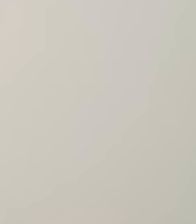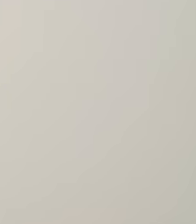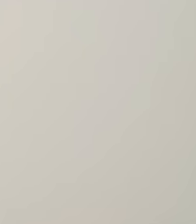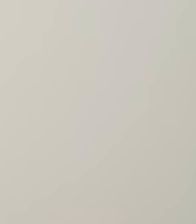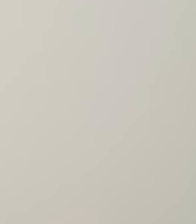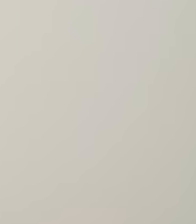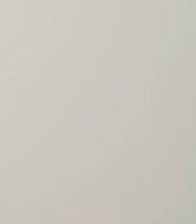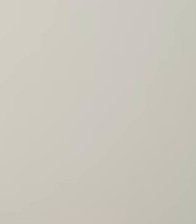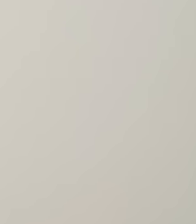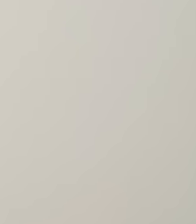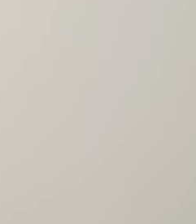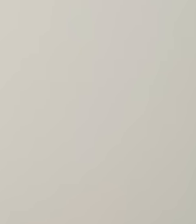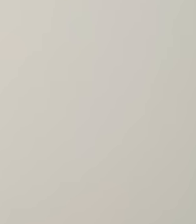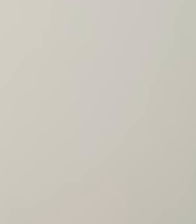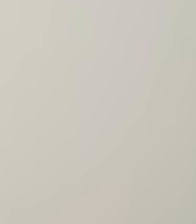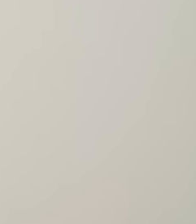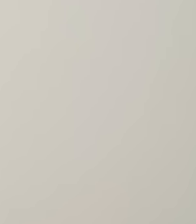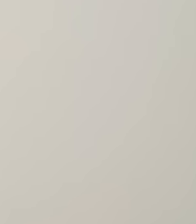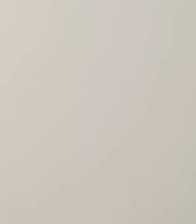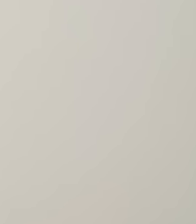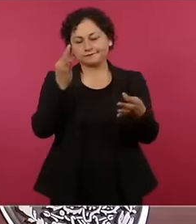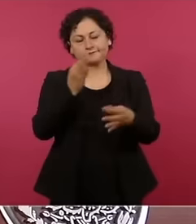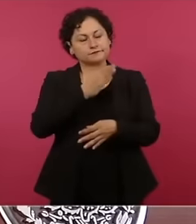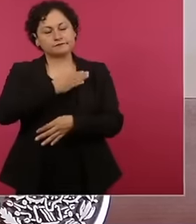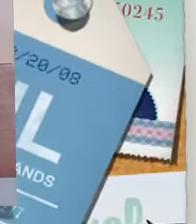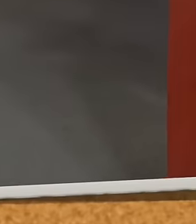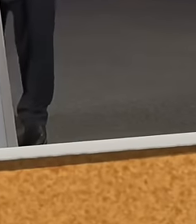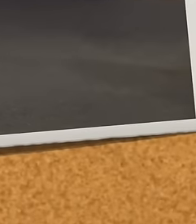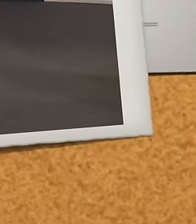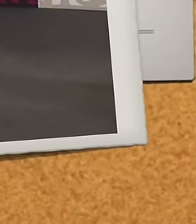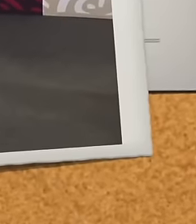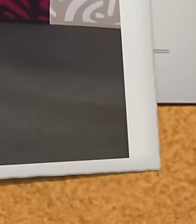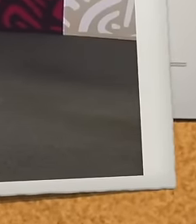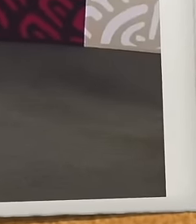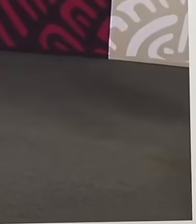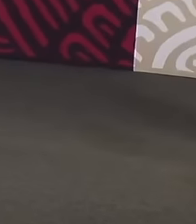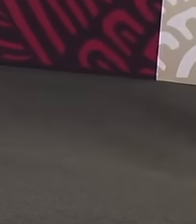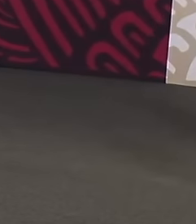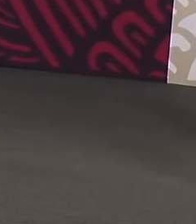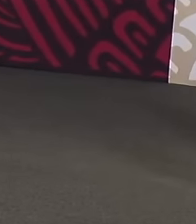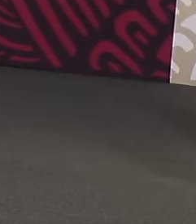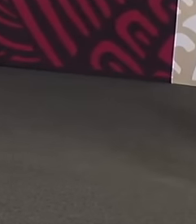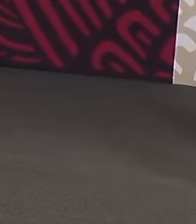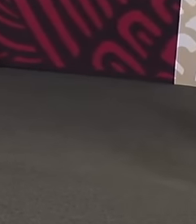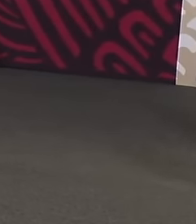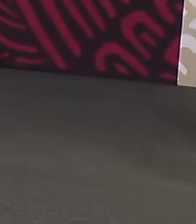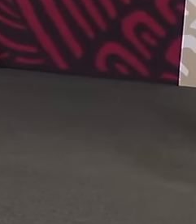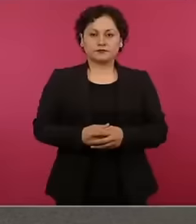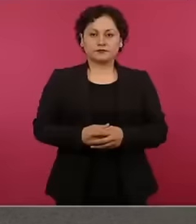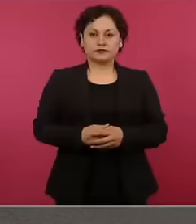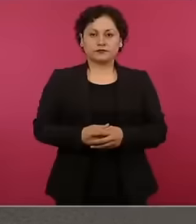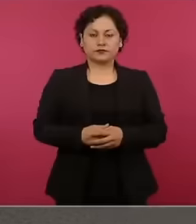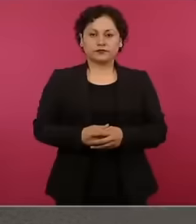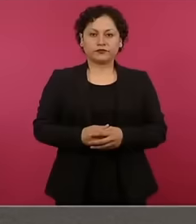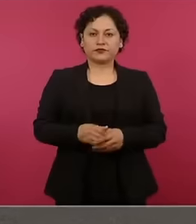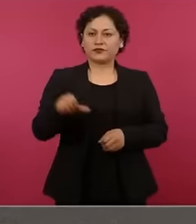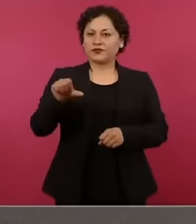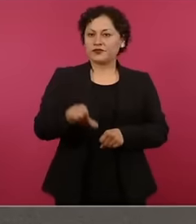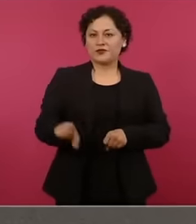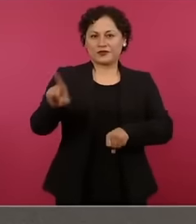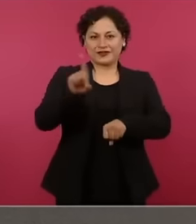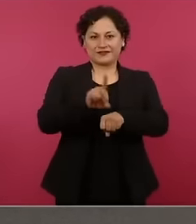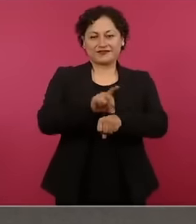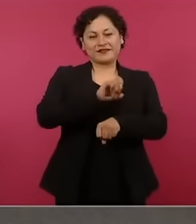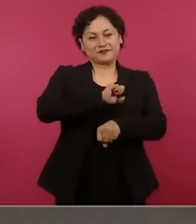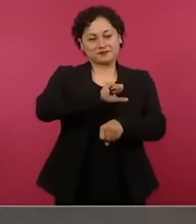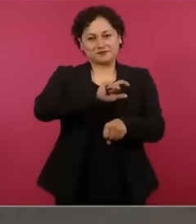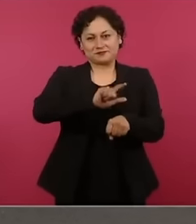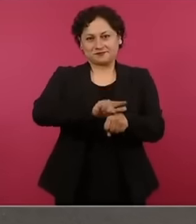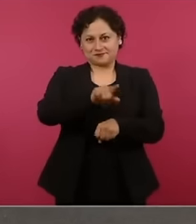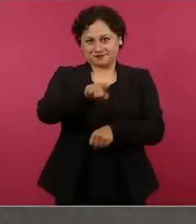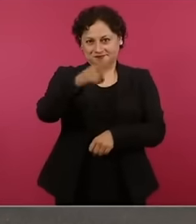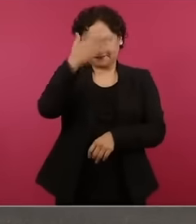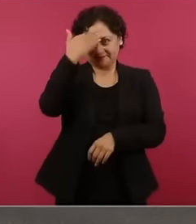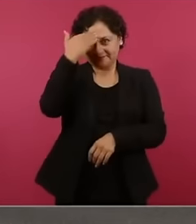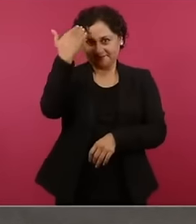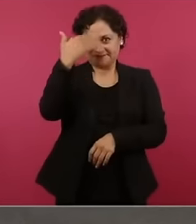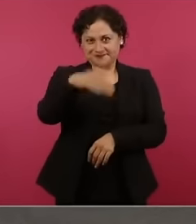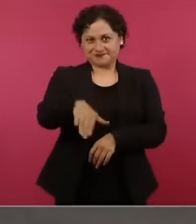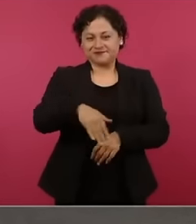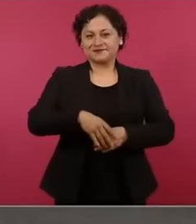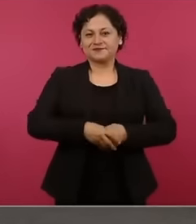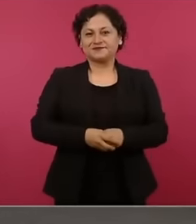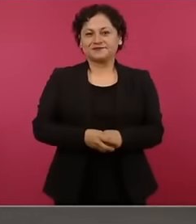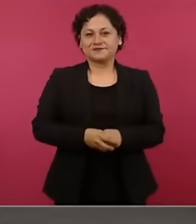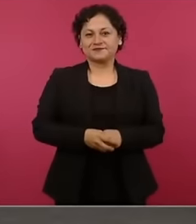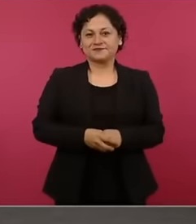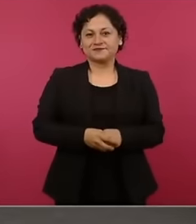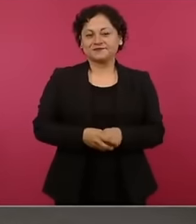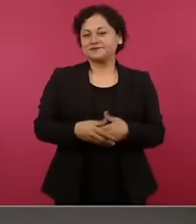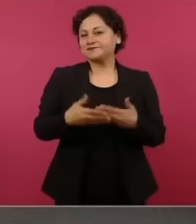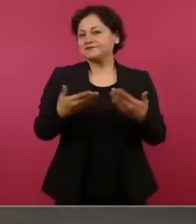education workers. Today is a special day, as we know, it is Teachers' Day.